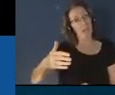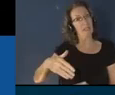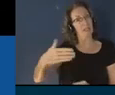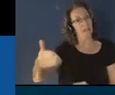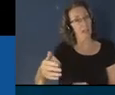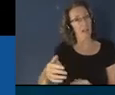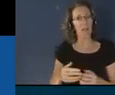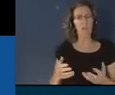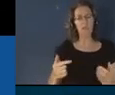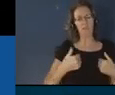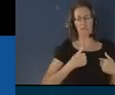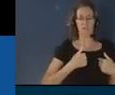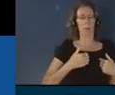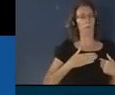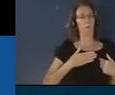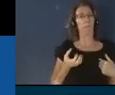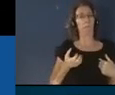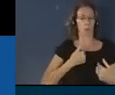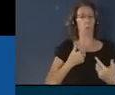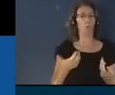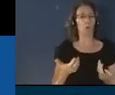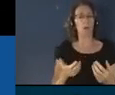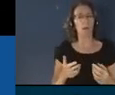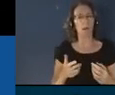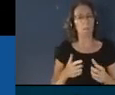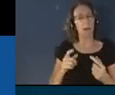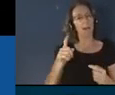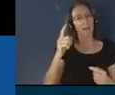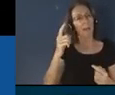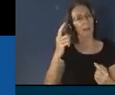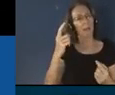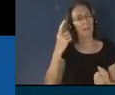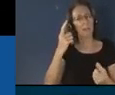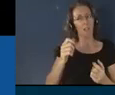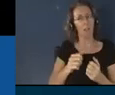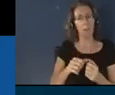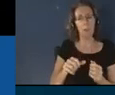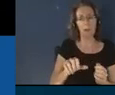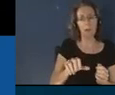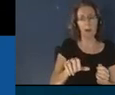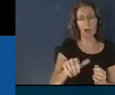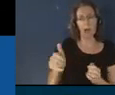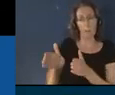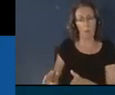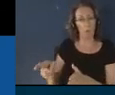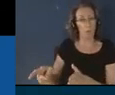I'll advance my own slides but consider having someone else there there will be other people